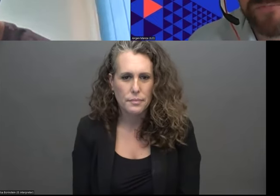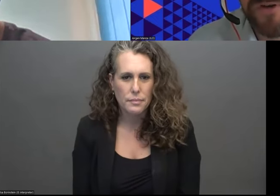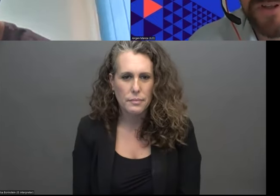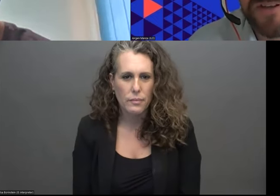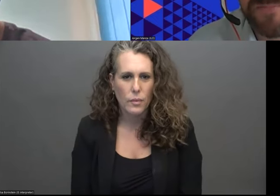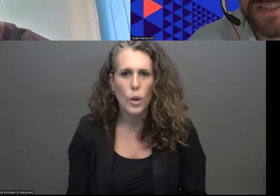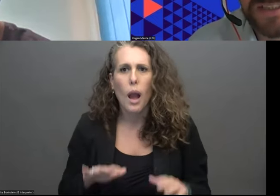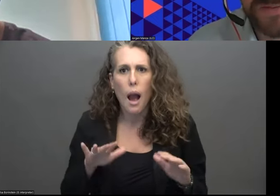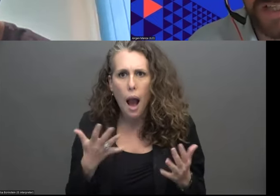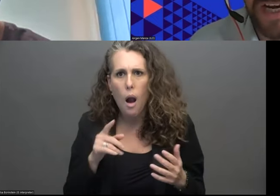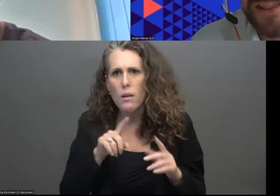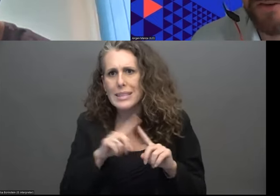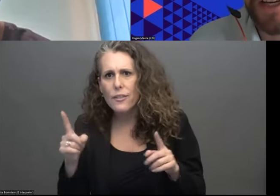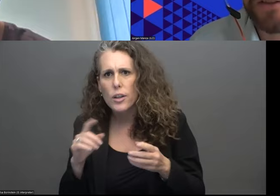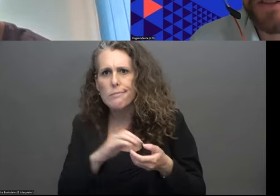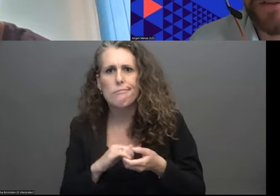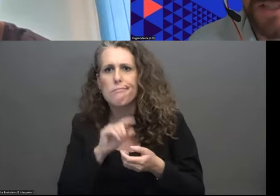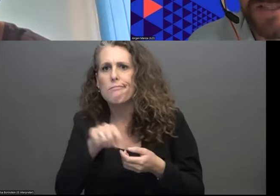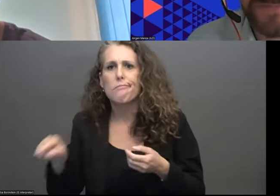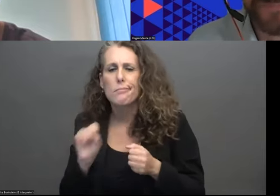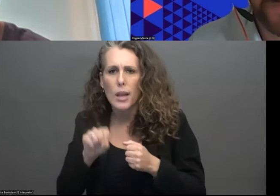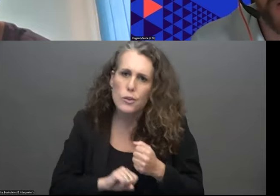of first and this disabilities, 16:00:27 and anything related disability and